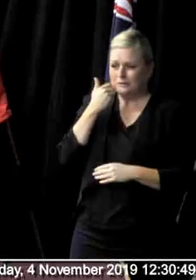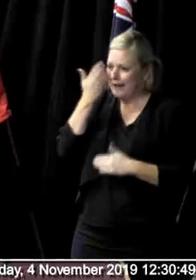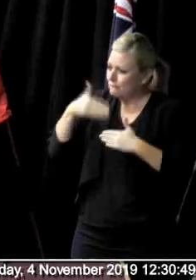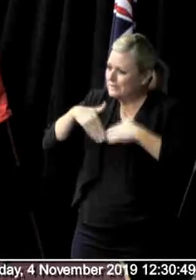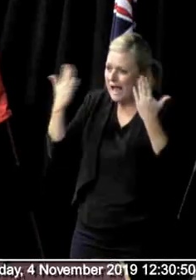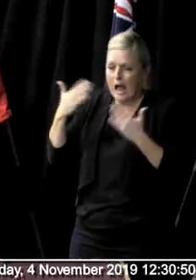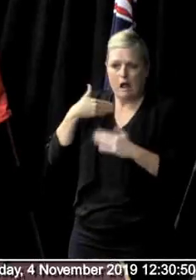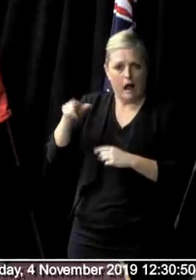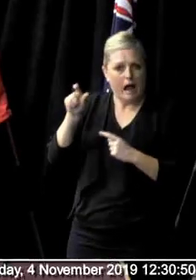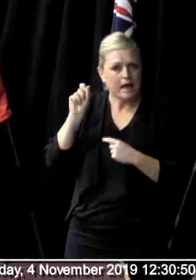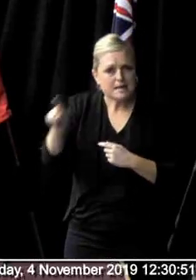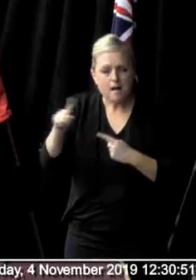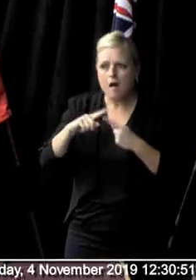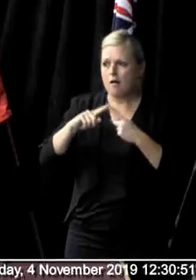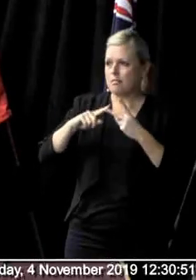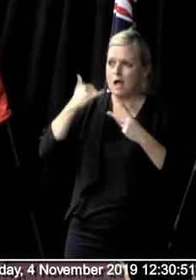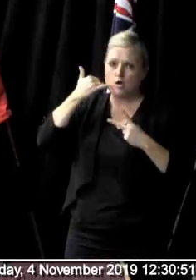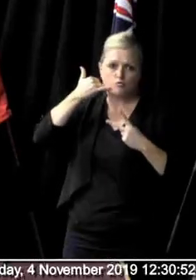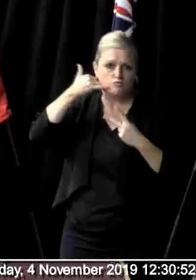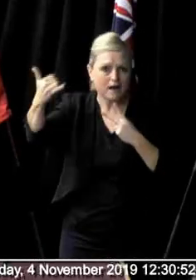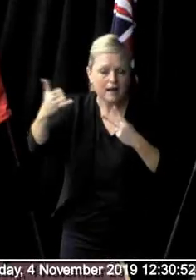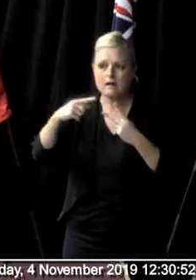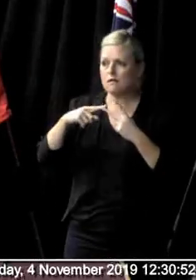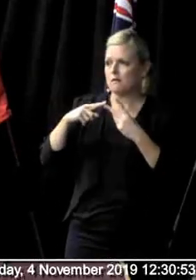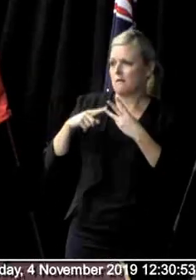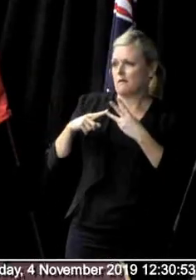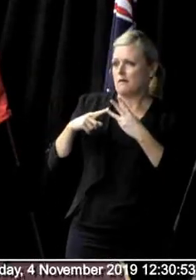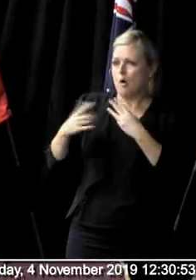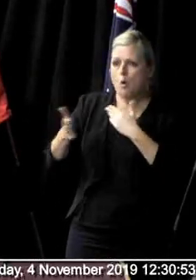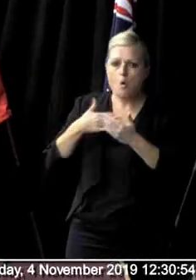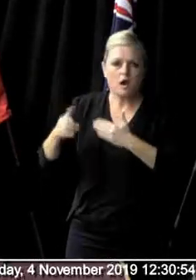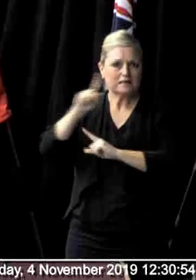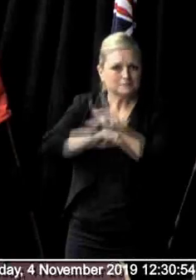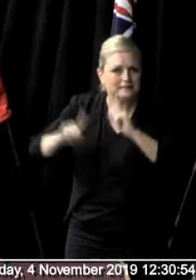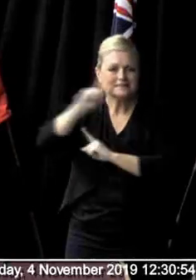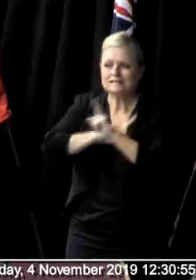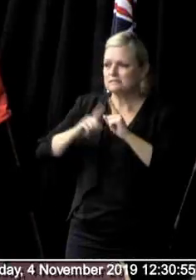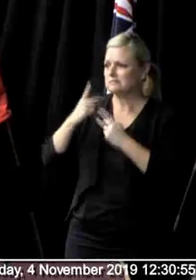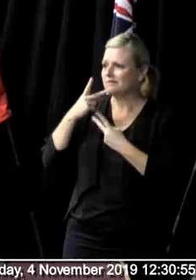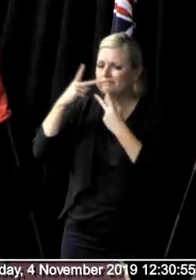phone conversations, organising meetings with the teacher.